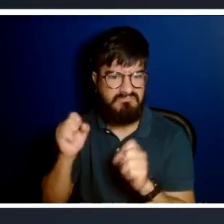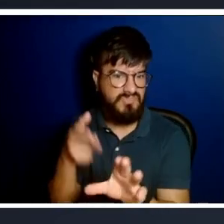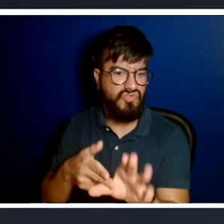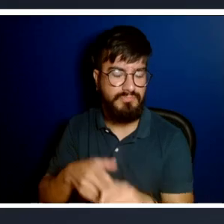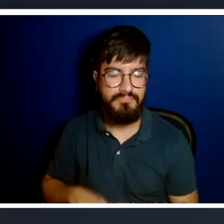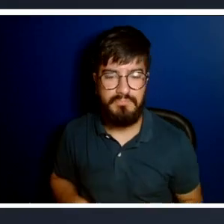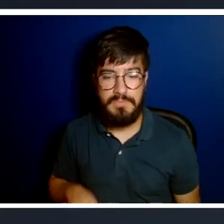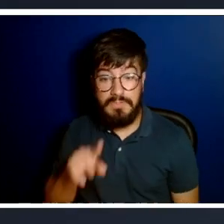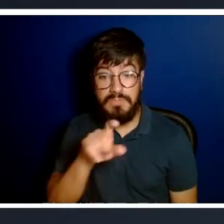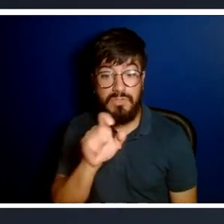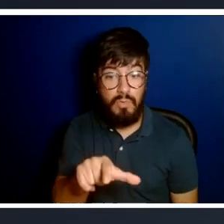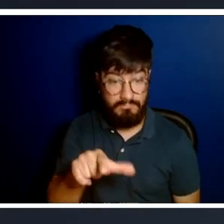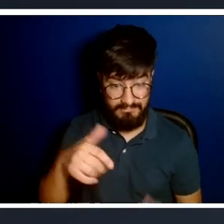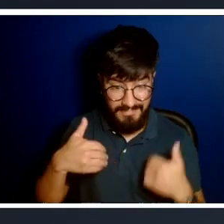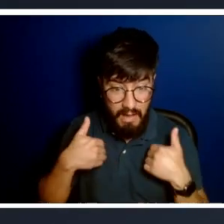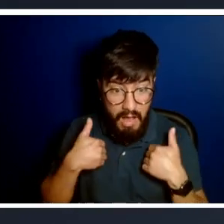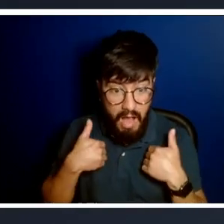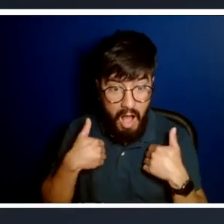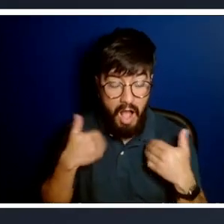programs in case they miss programs? Laura Hernandez: